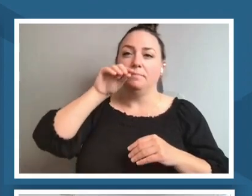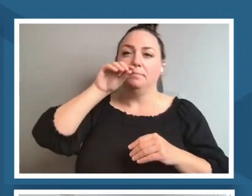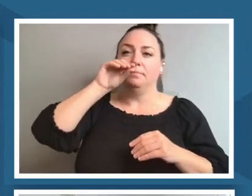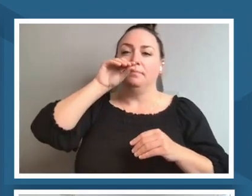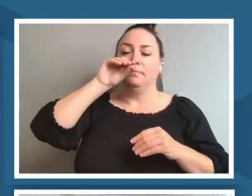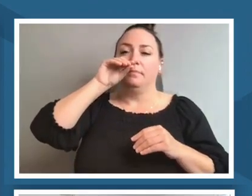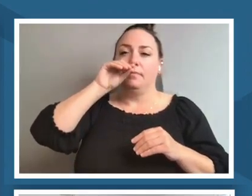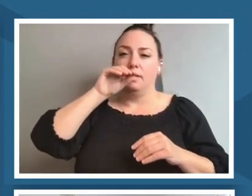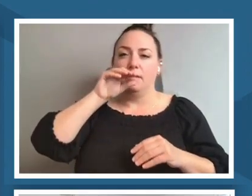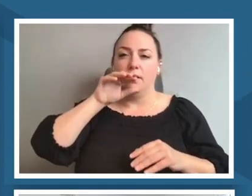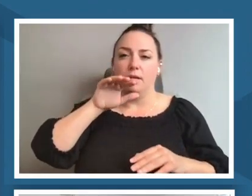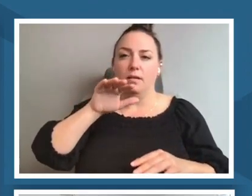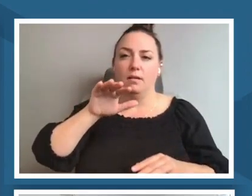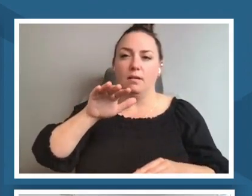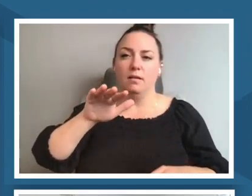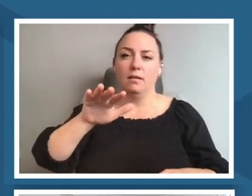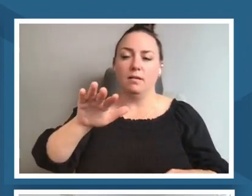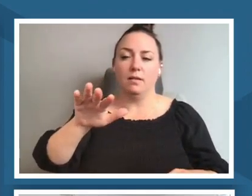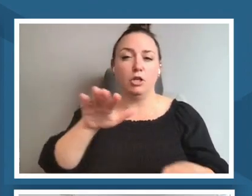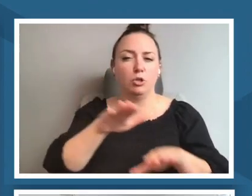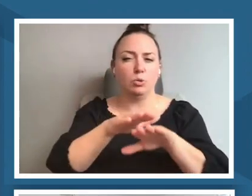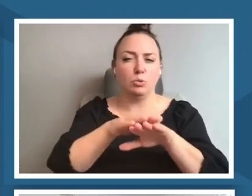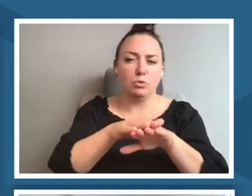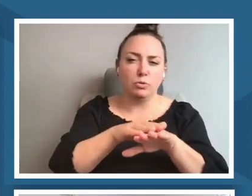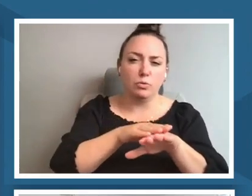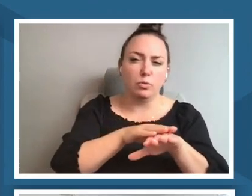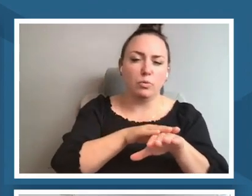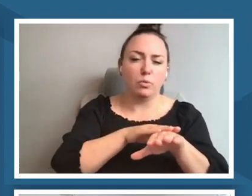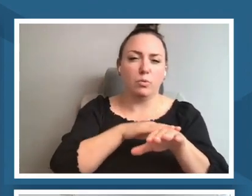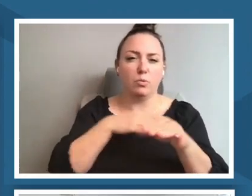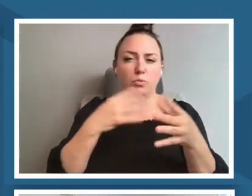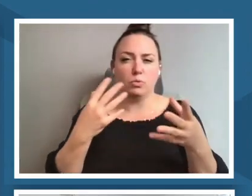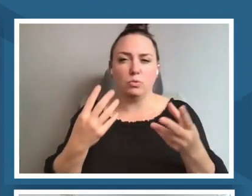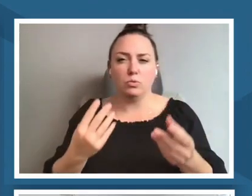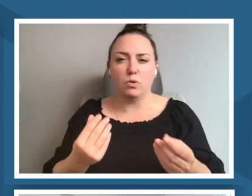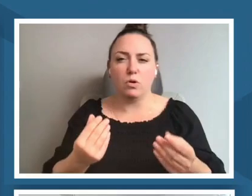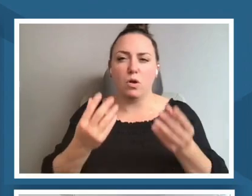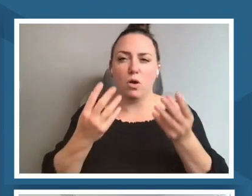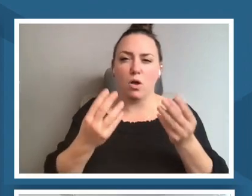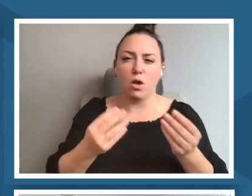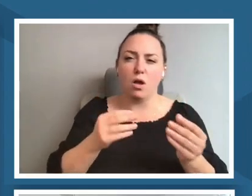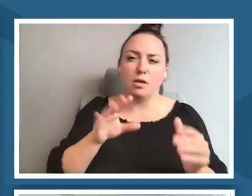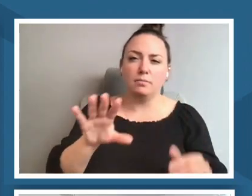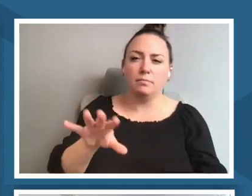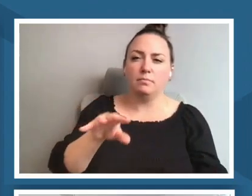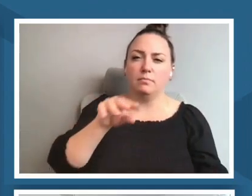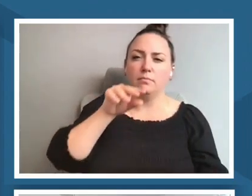and soft and continuous